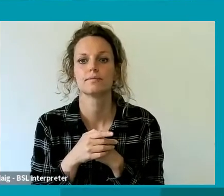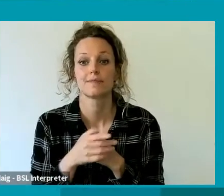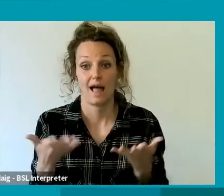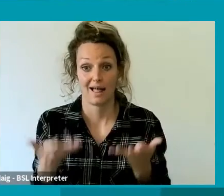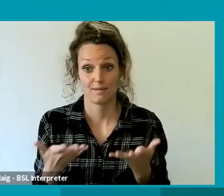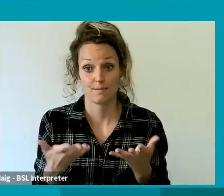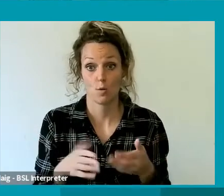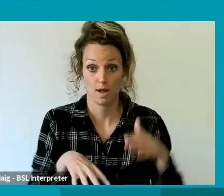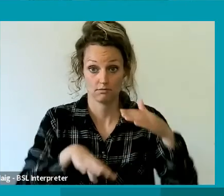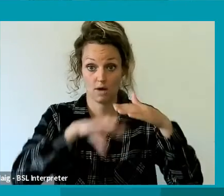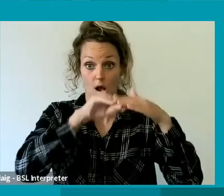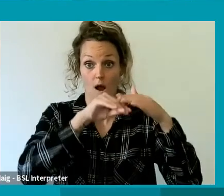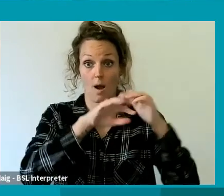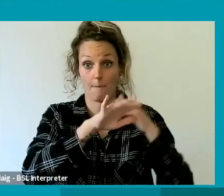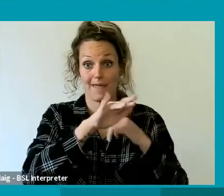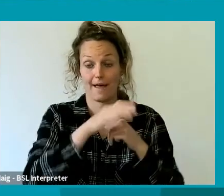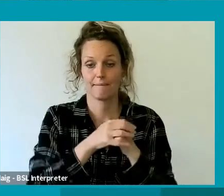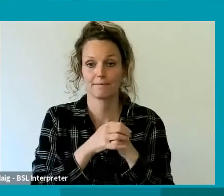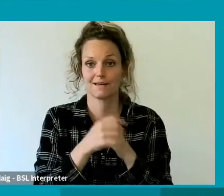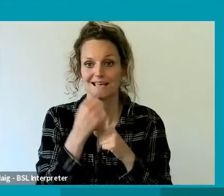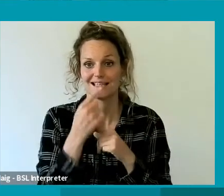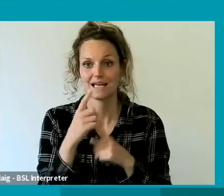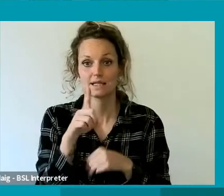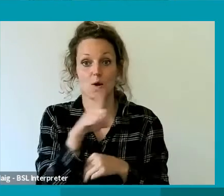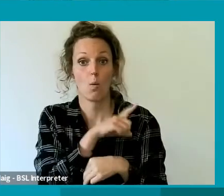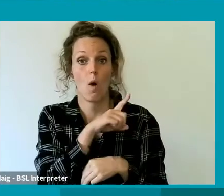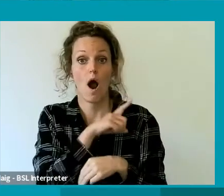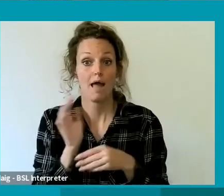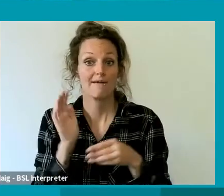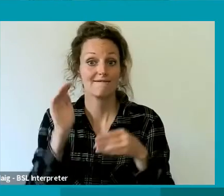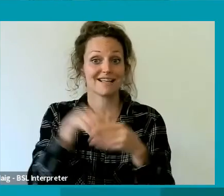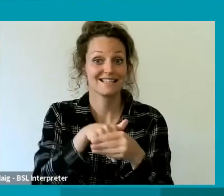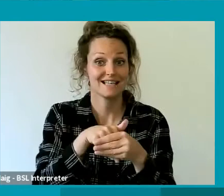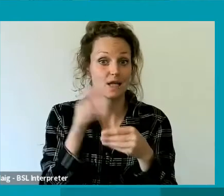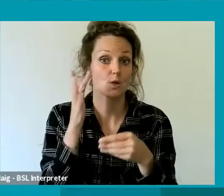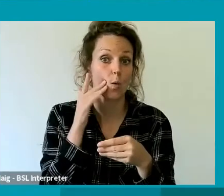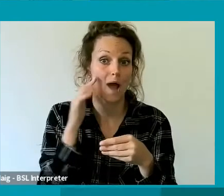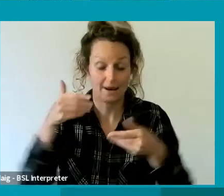fit in when you were born to stand out? My apologies for that.